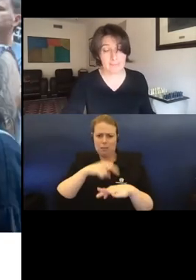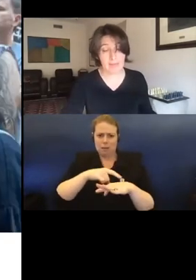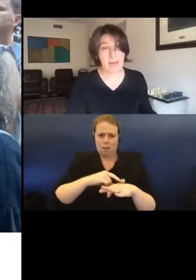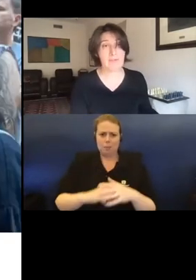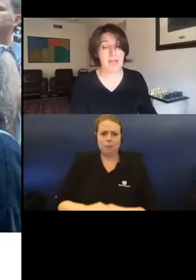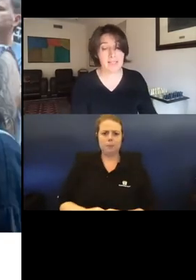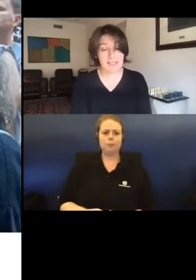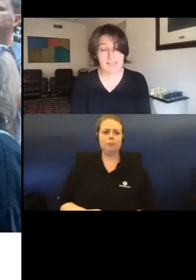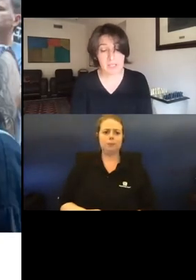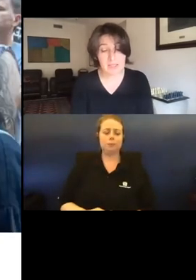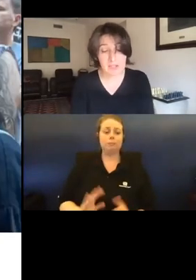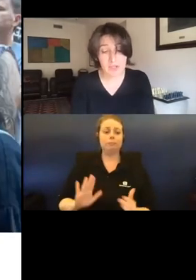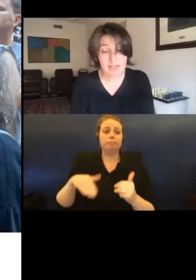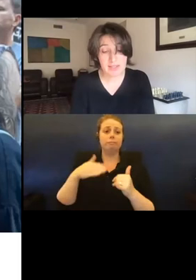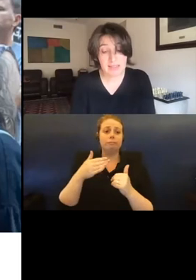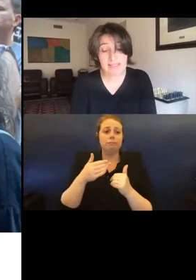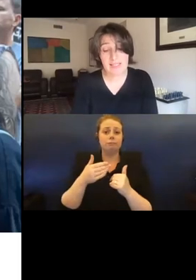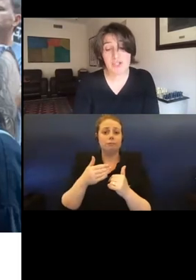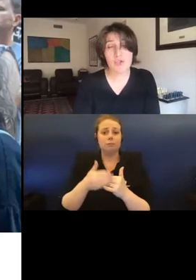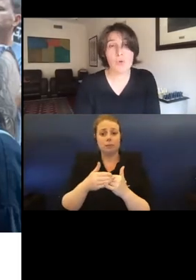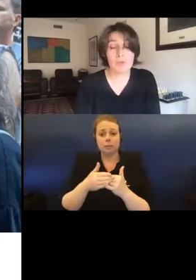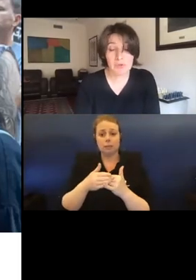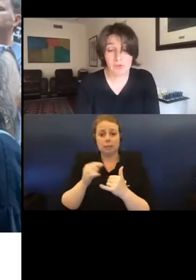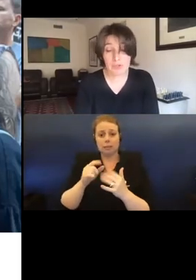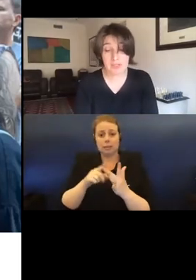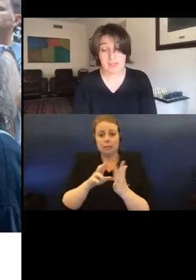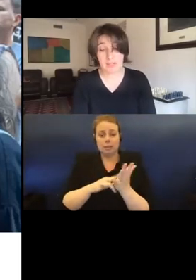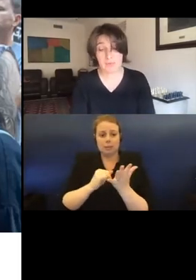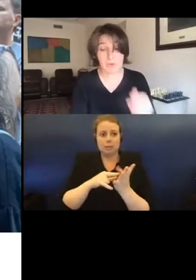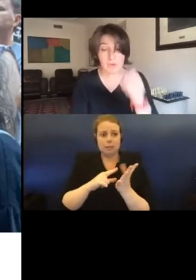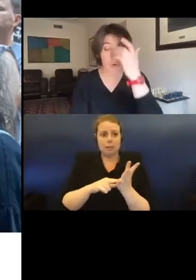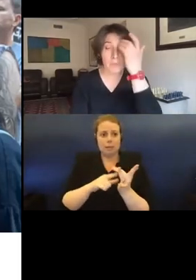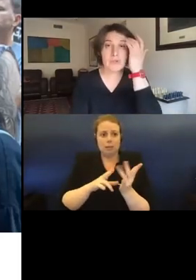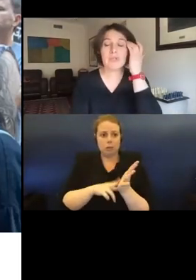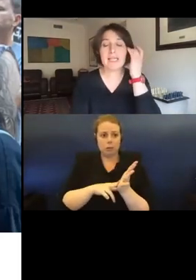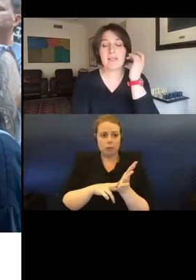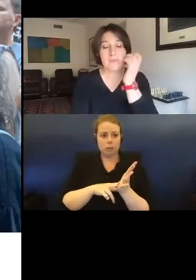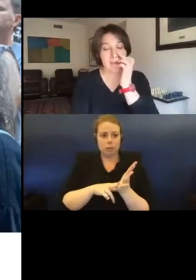and finally this brings me to the installation called the prosthesis which was opened today at